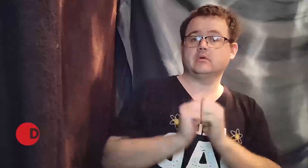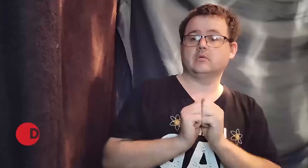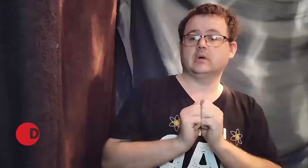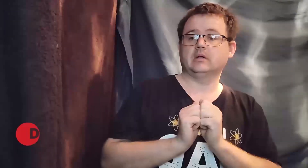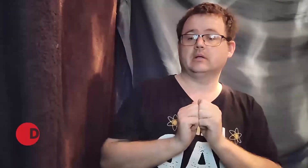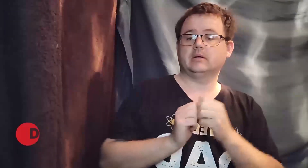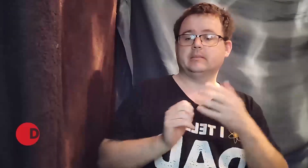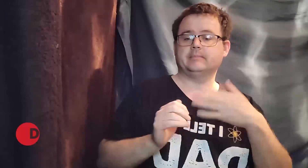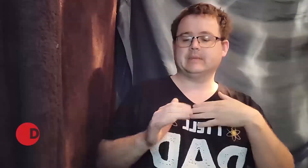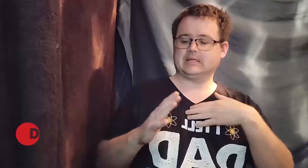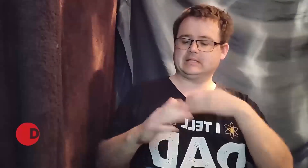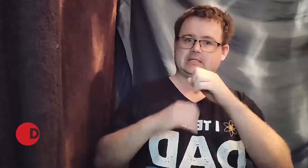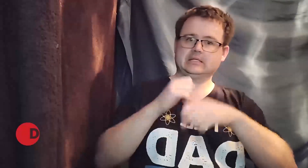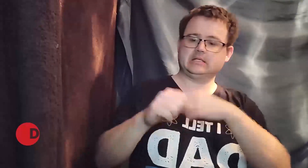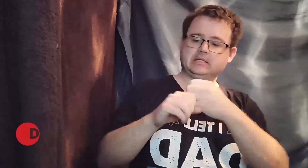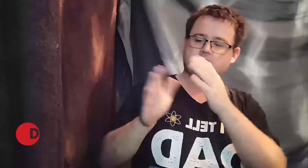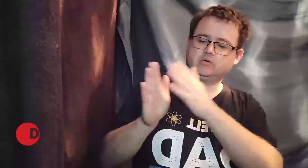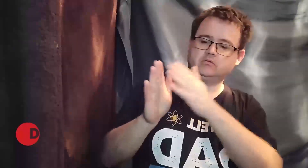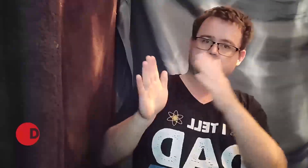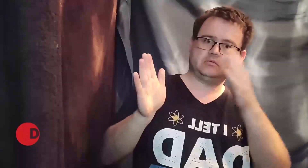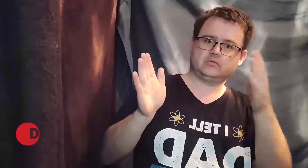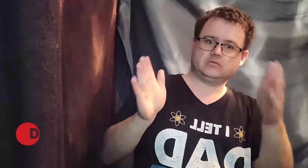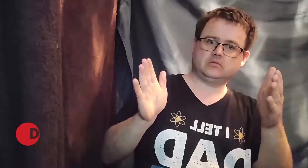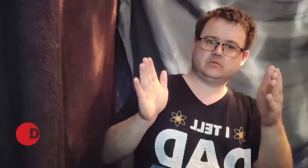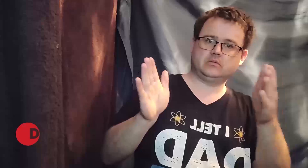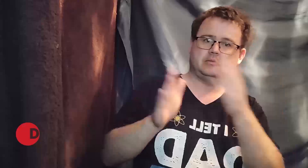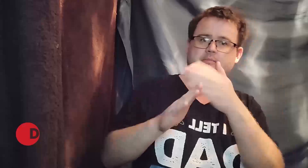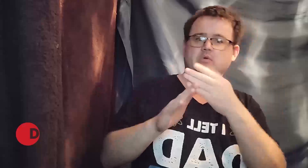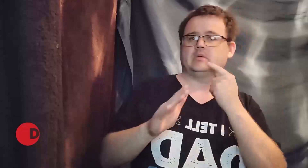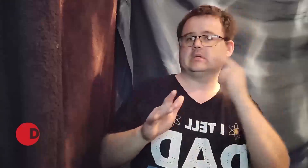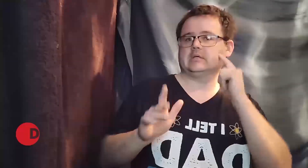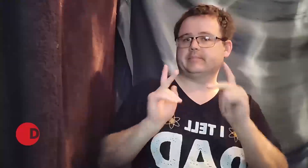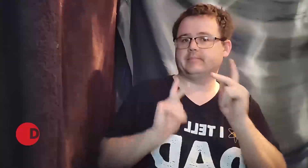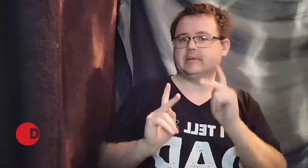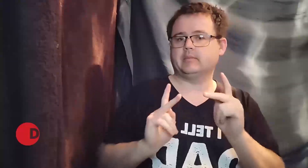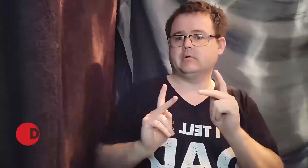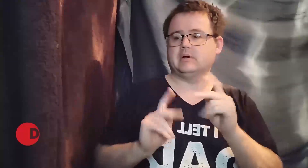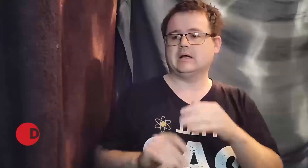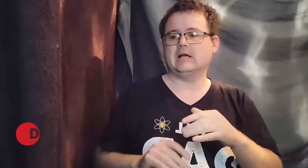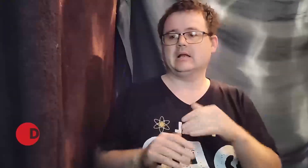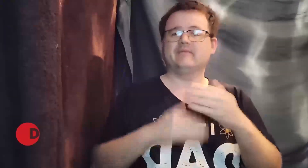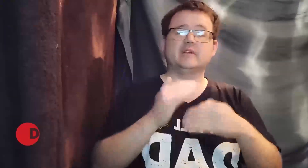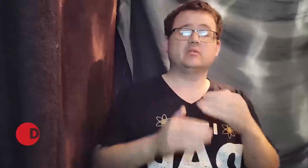in ASL My years as a student, I was the only Deaf student and wished to